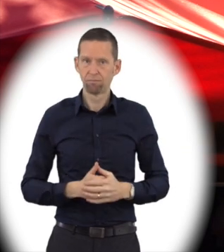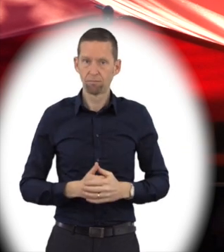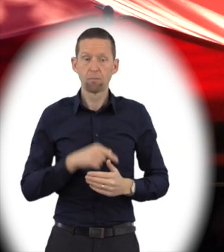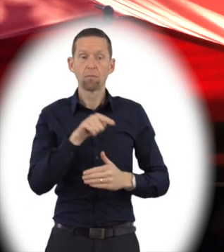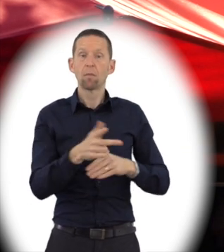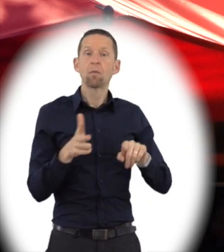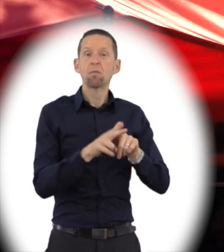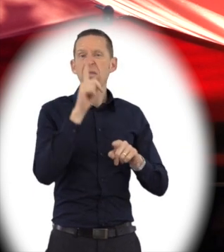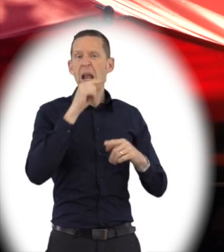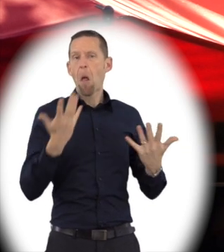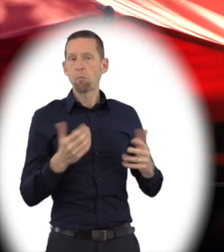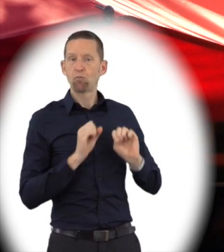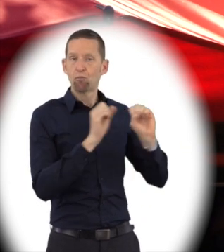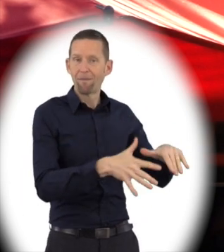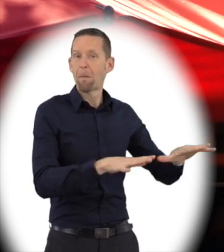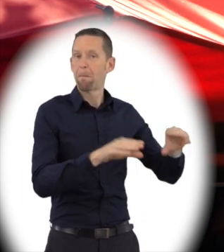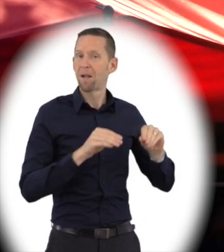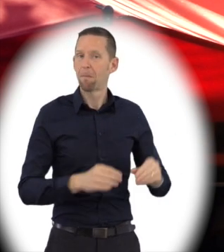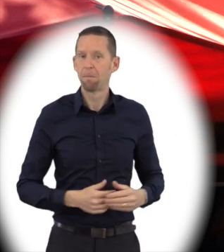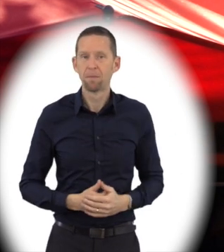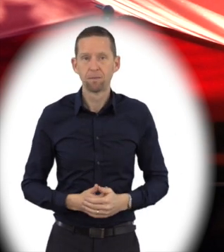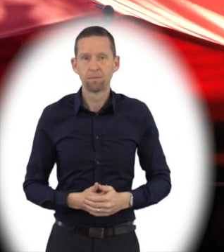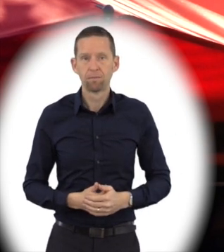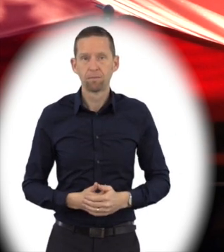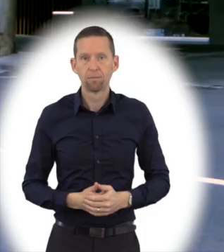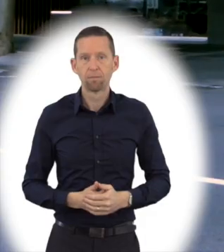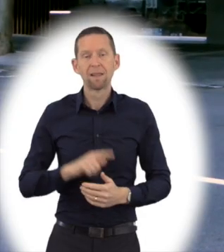building. This can be used for drop-offs and pick-ups.